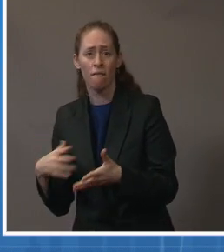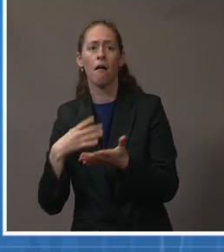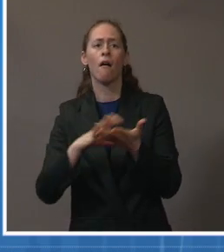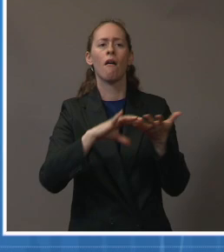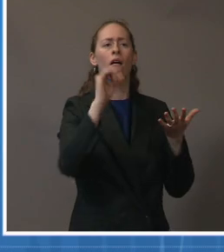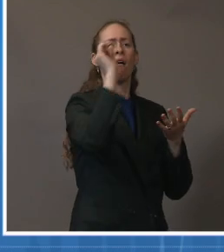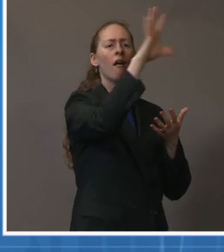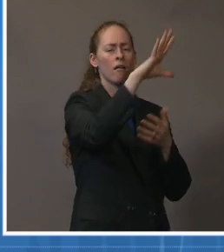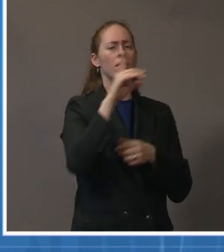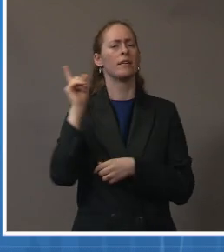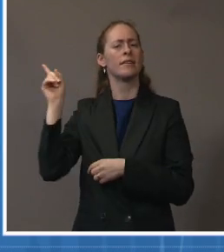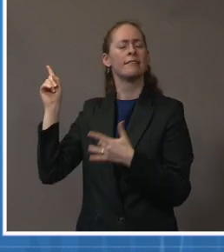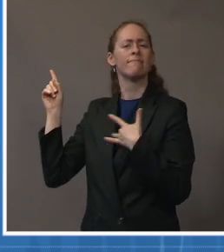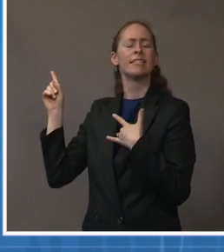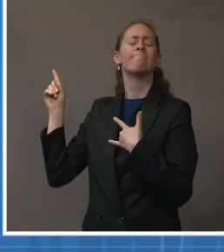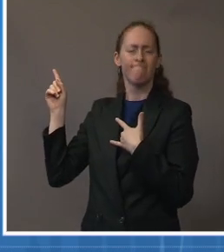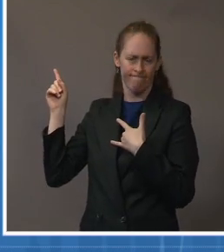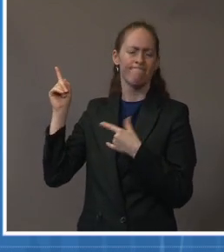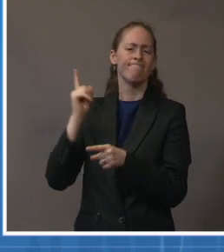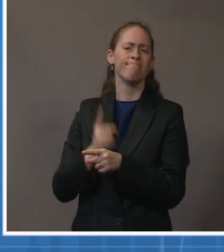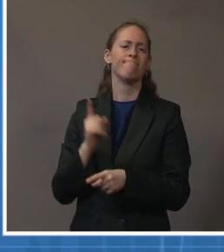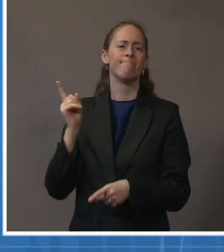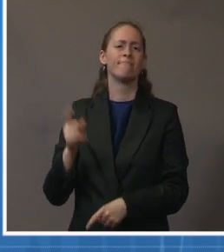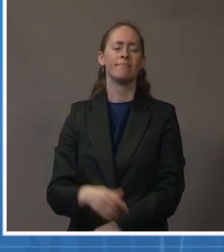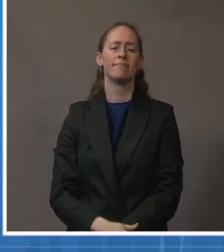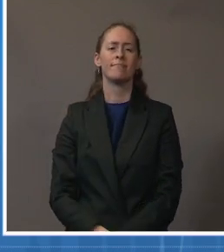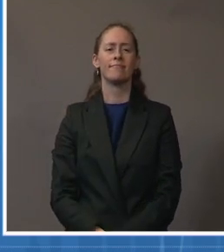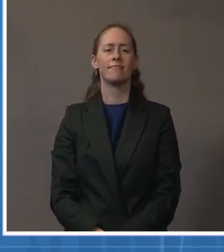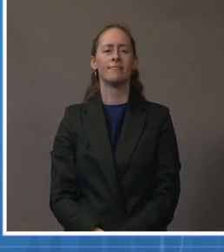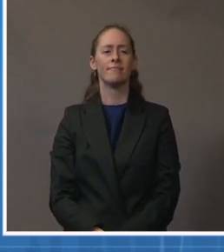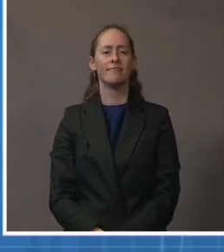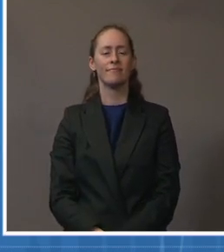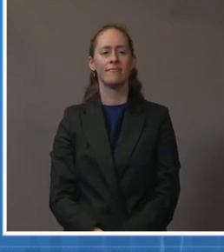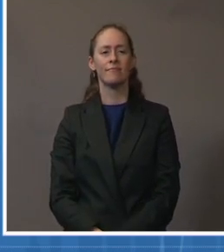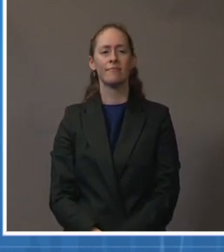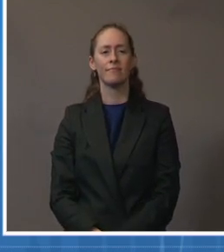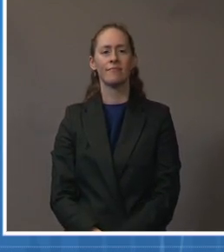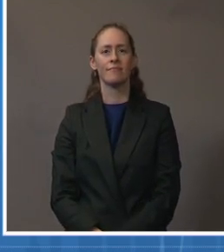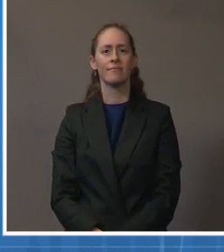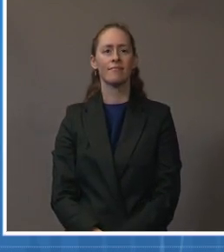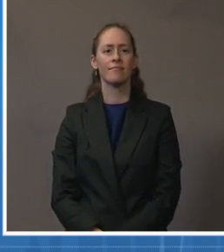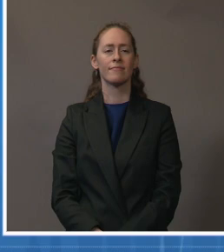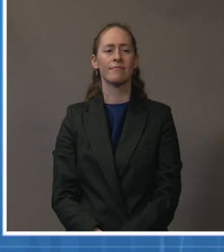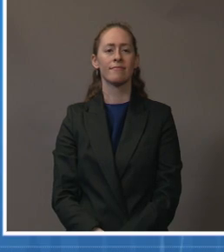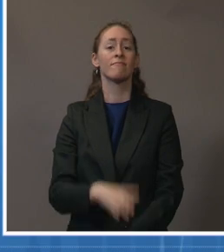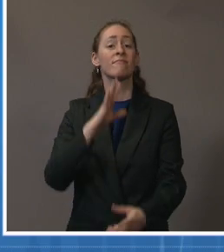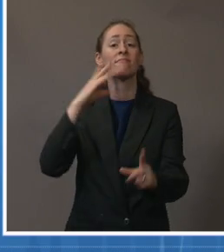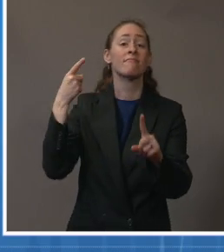Again, the basic bottom line on this is that the United States is not doing this